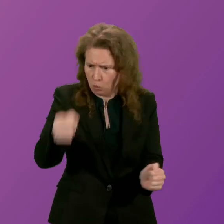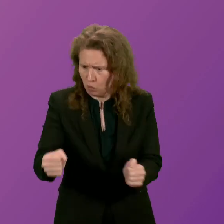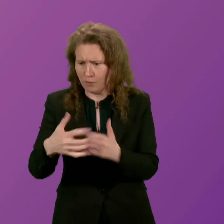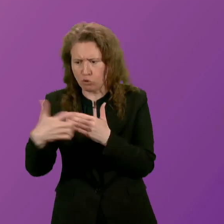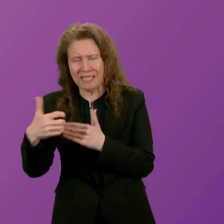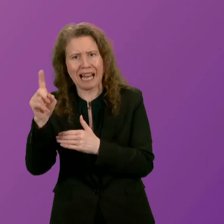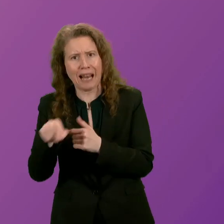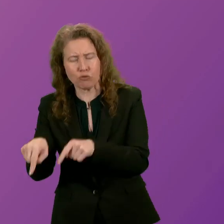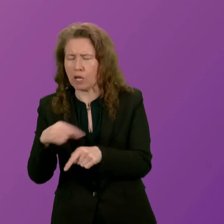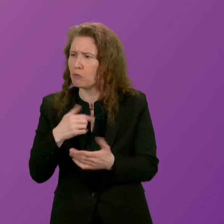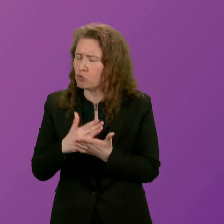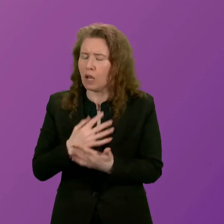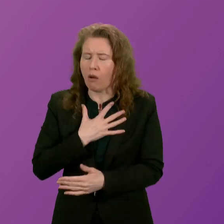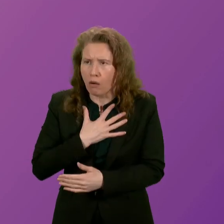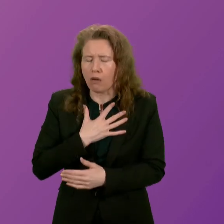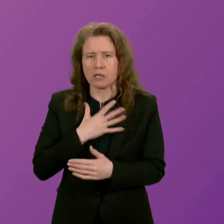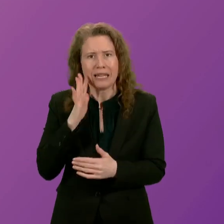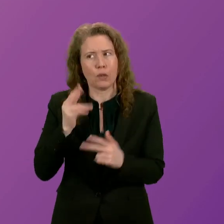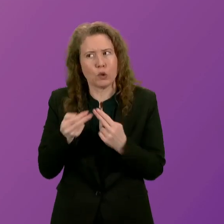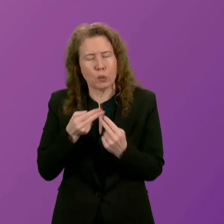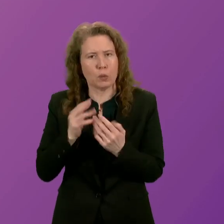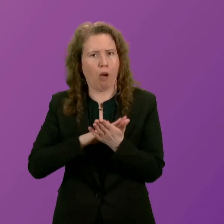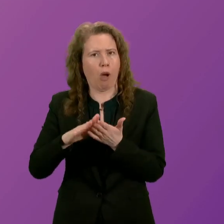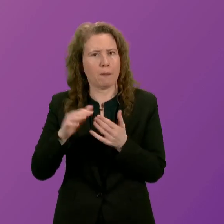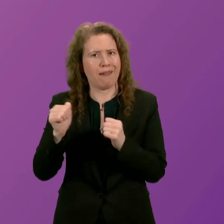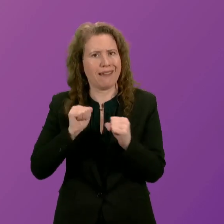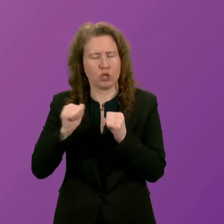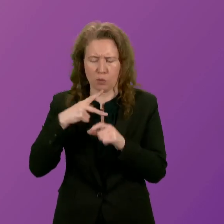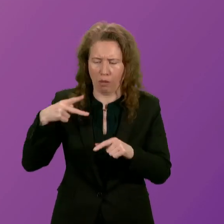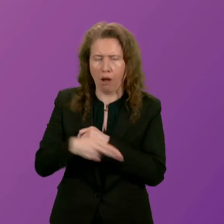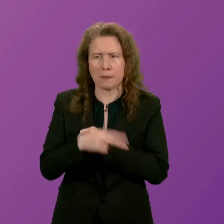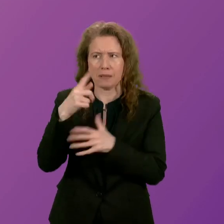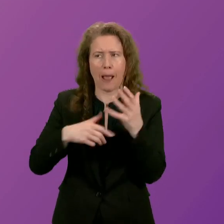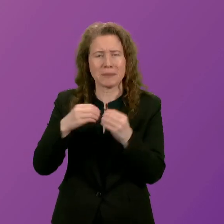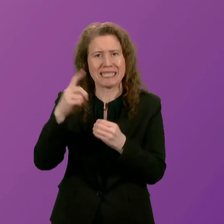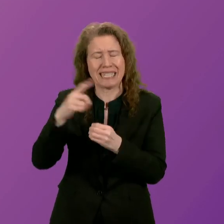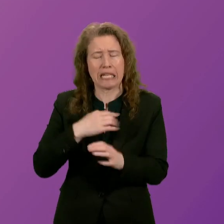hear the news from Harbour Energy about its plans in Aberdeen. My thoughts are